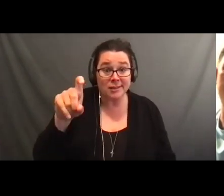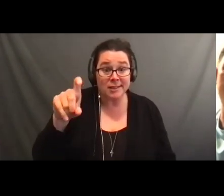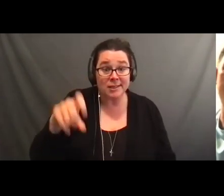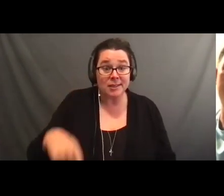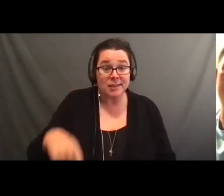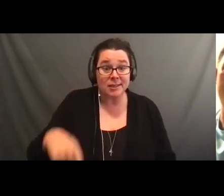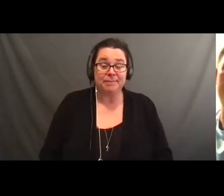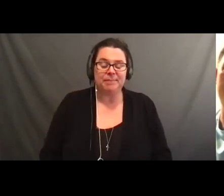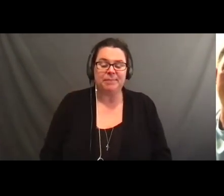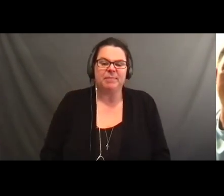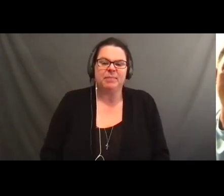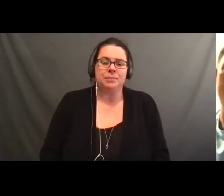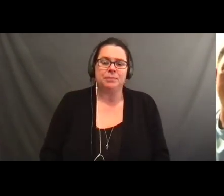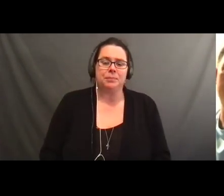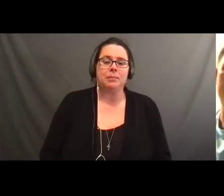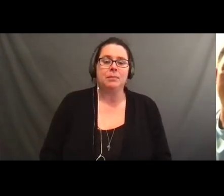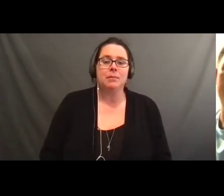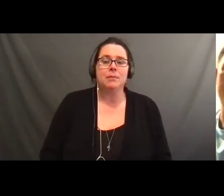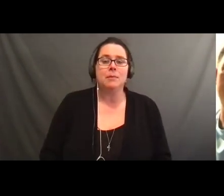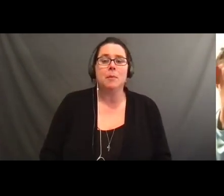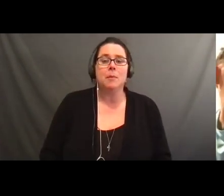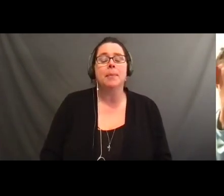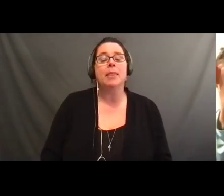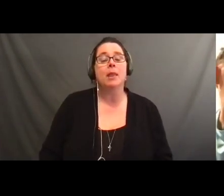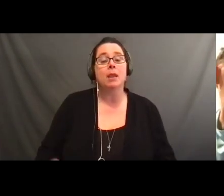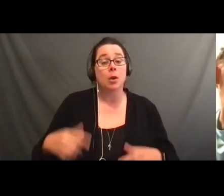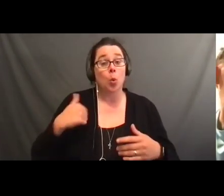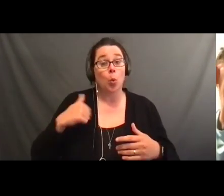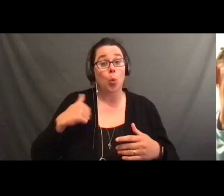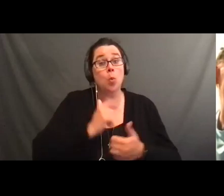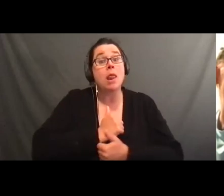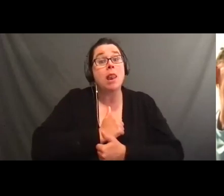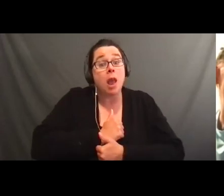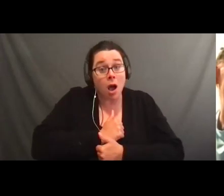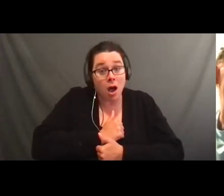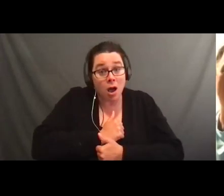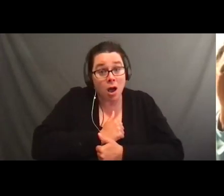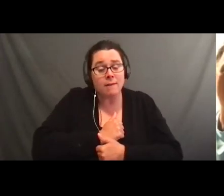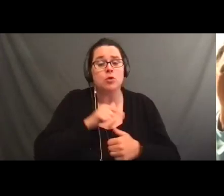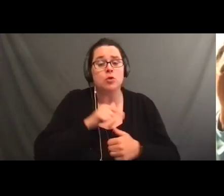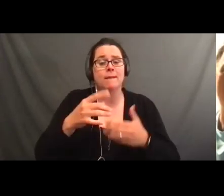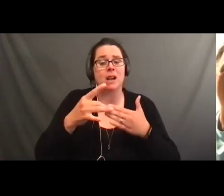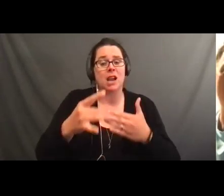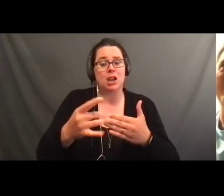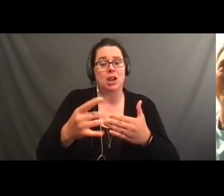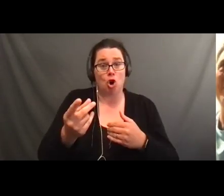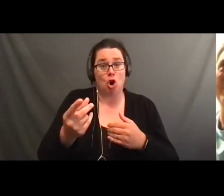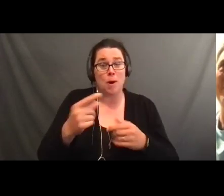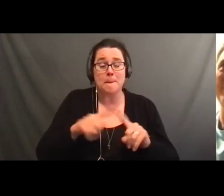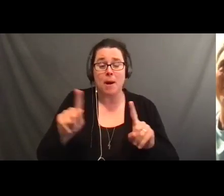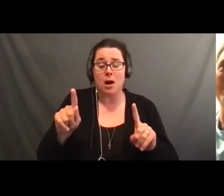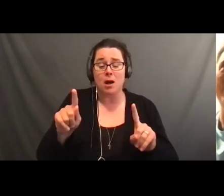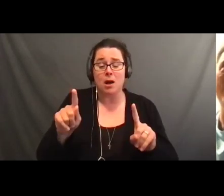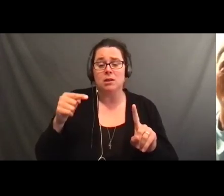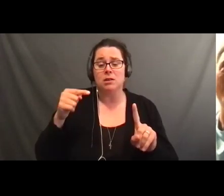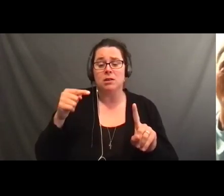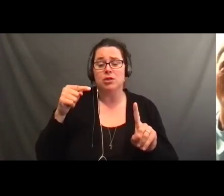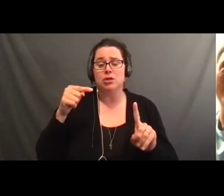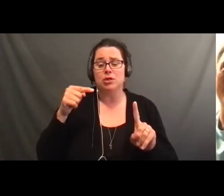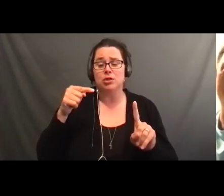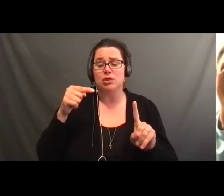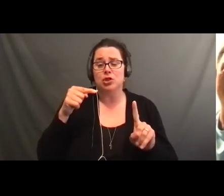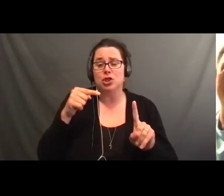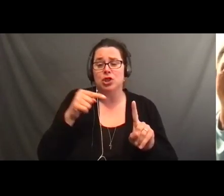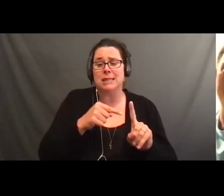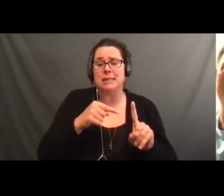We would love to have for her to have a guide dog, but she's not at the she's not